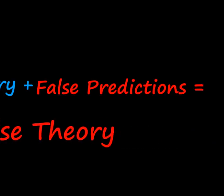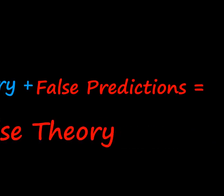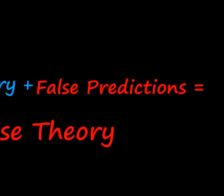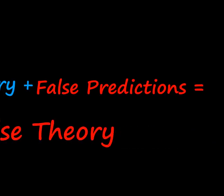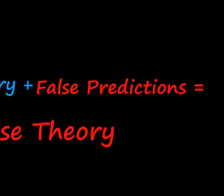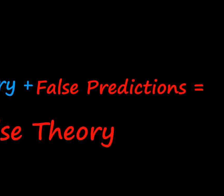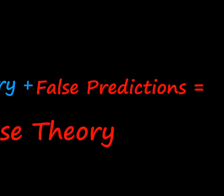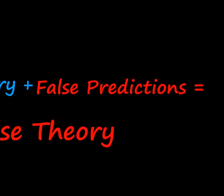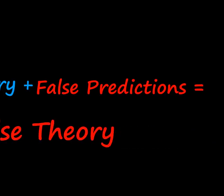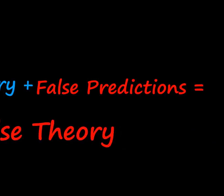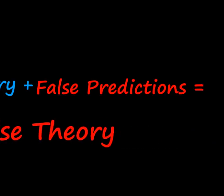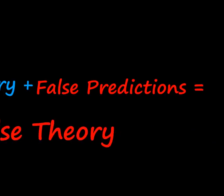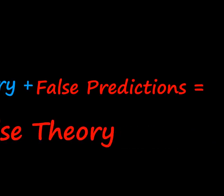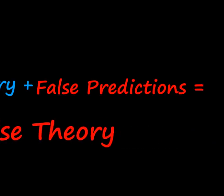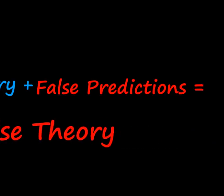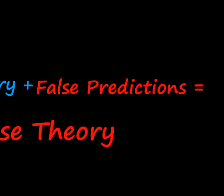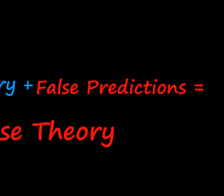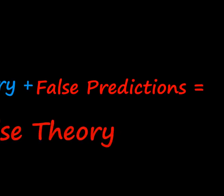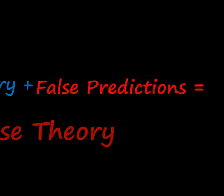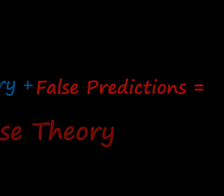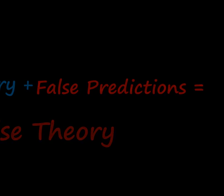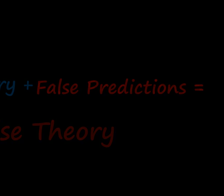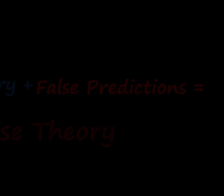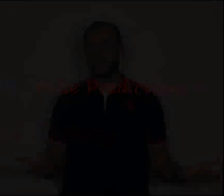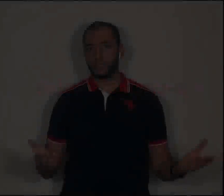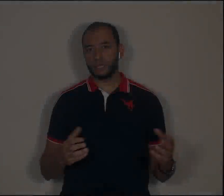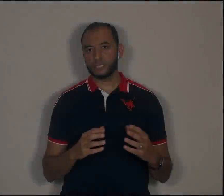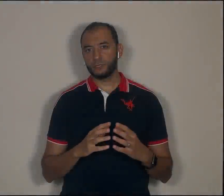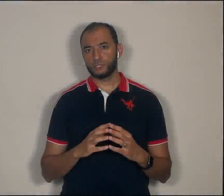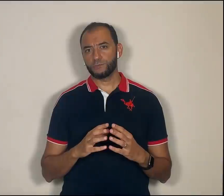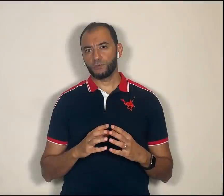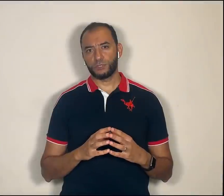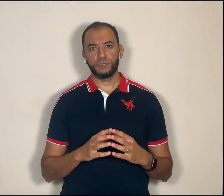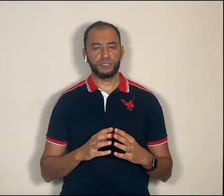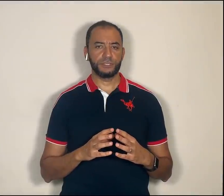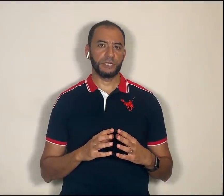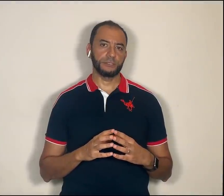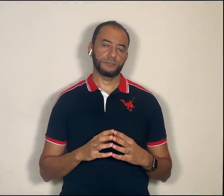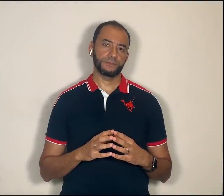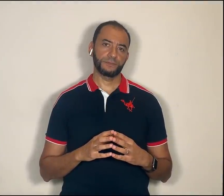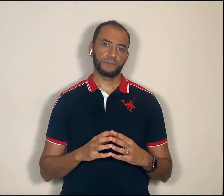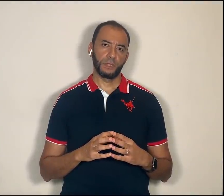is false. The human body has 30 to 40 trillion cells,